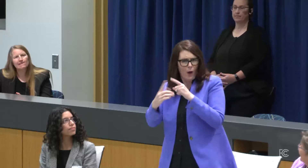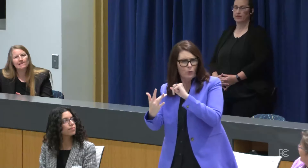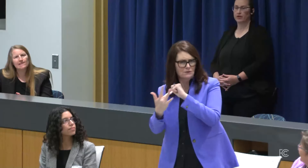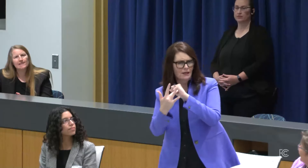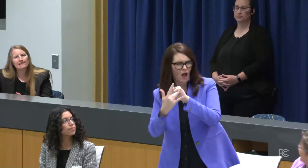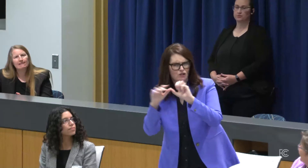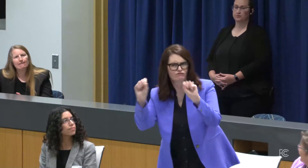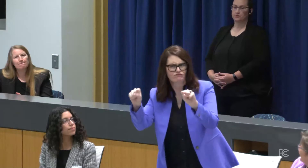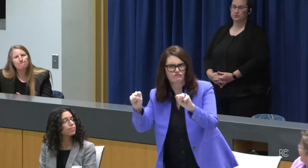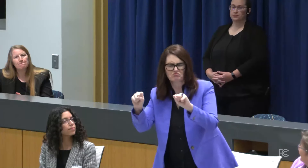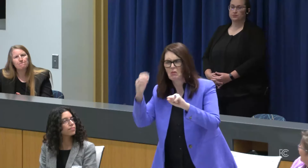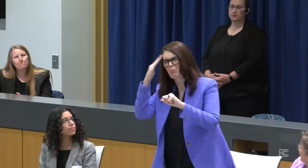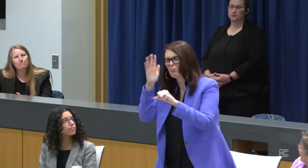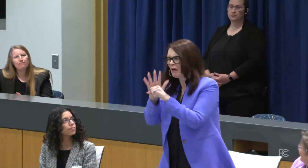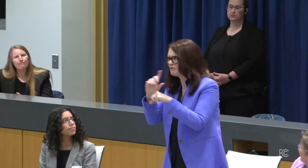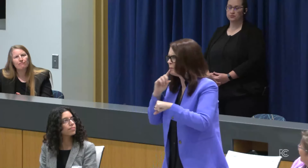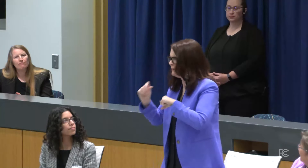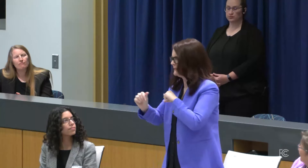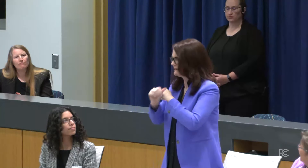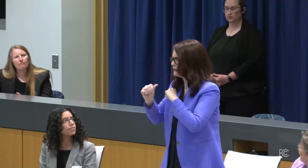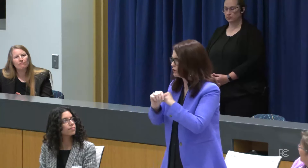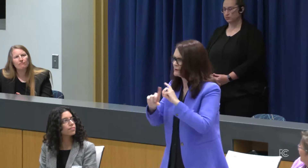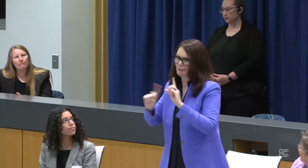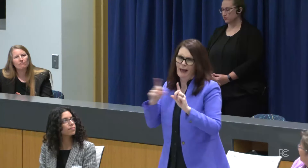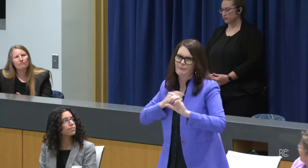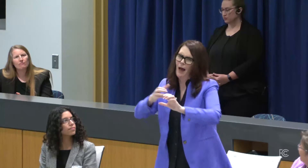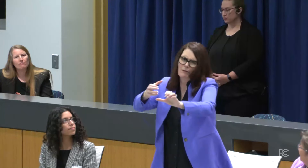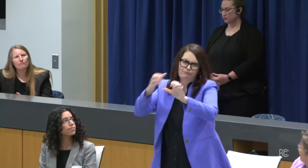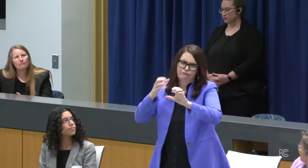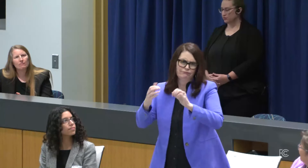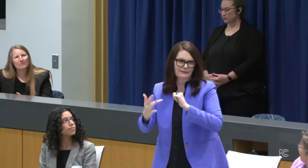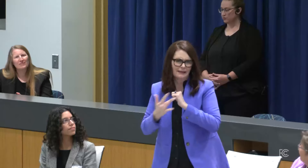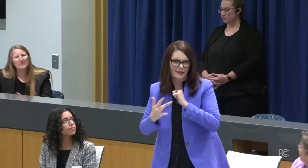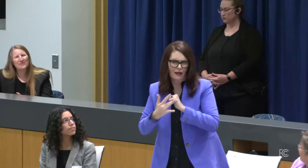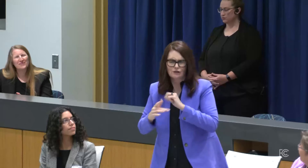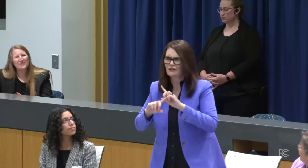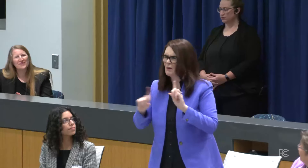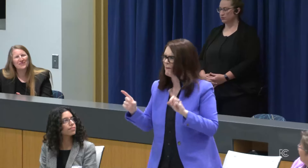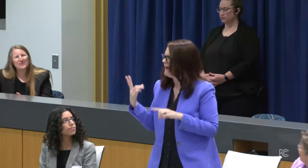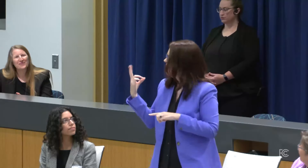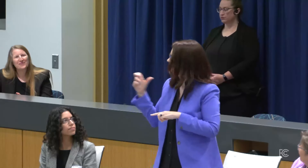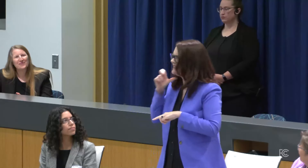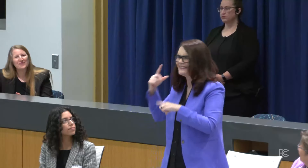STILL PROCESSING WHAT ACTUALLY WAS HAPPENING AT THAT MOMENT HAVING A DEAF AGENT TO HELP ME WITH MY